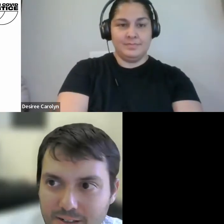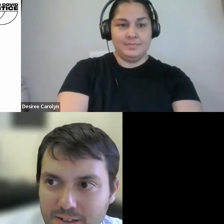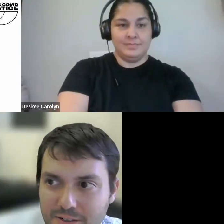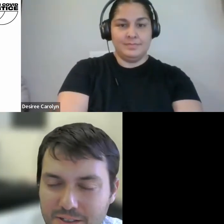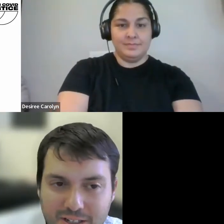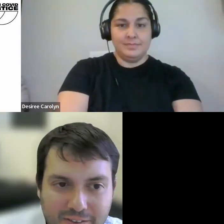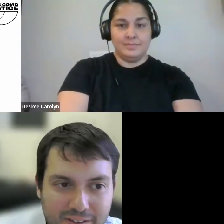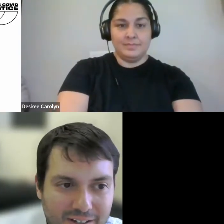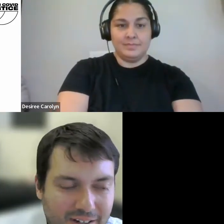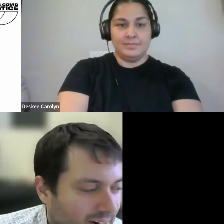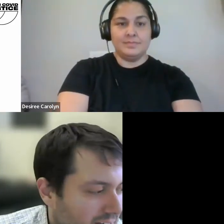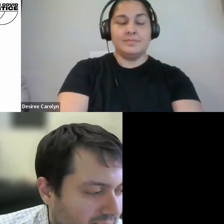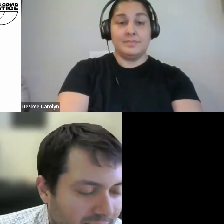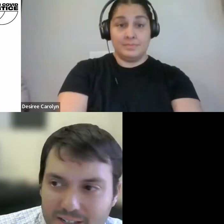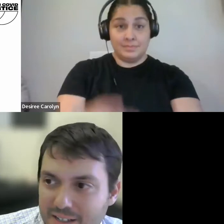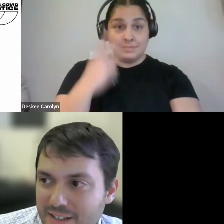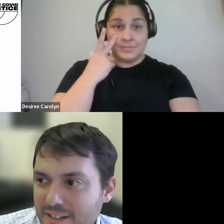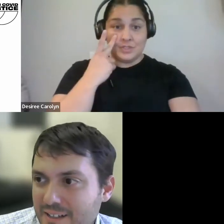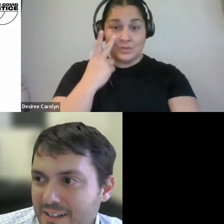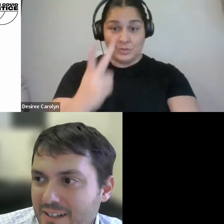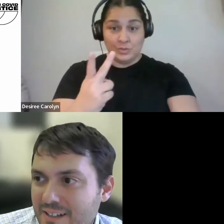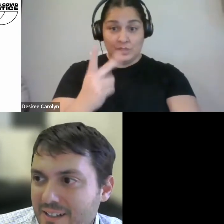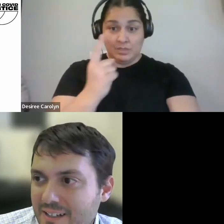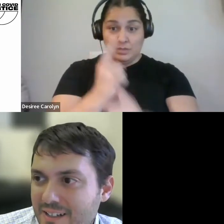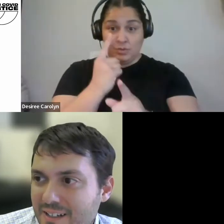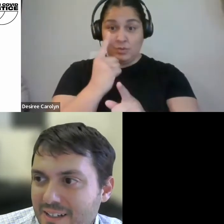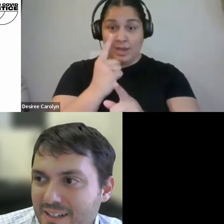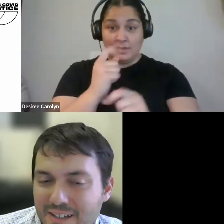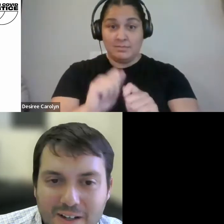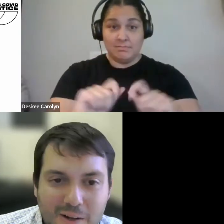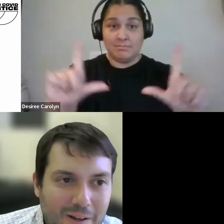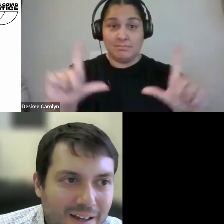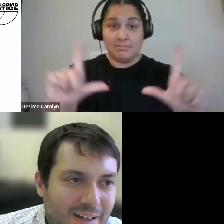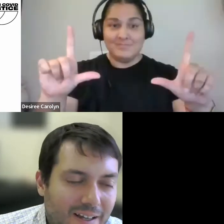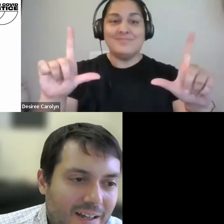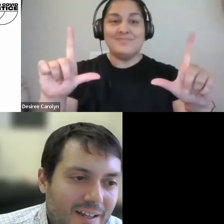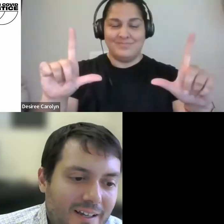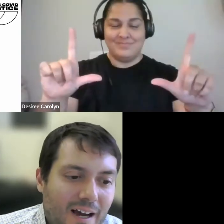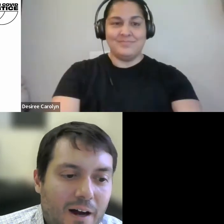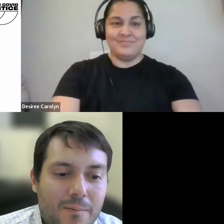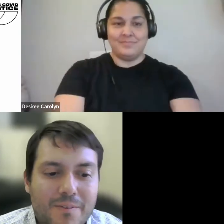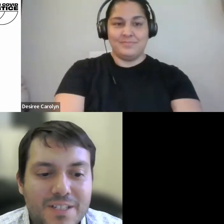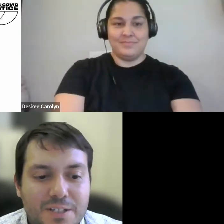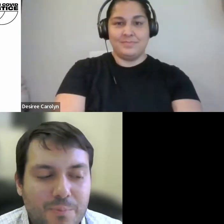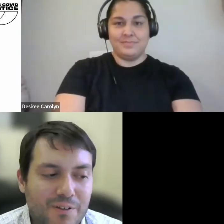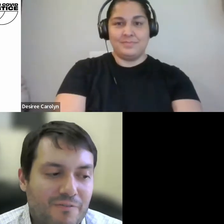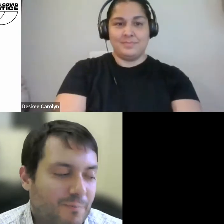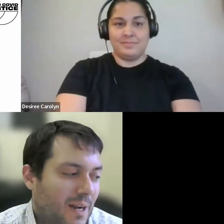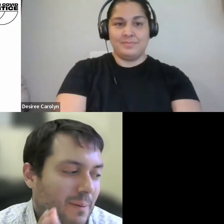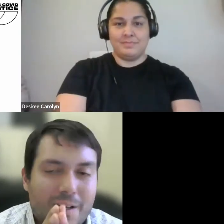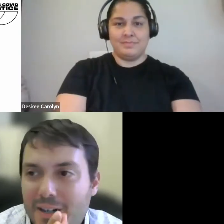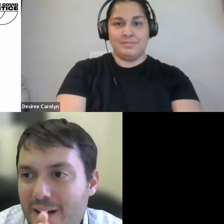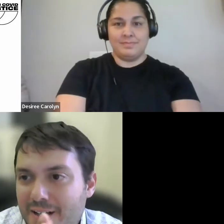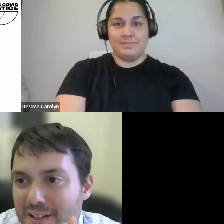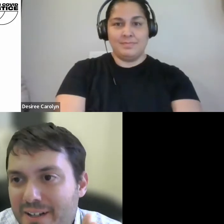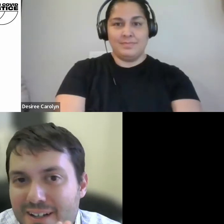Are you seeing the correct slide? Yes we are Thank you. This is a brief primer on